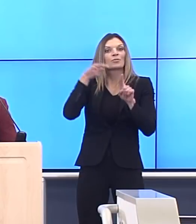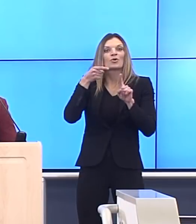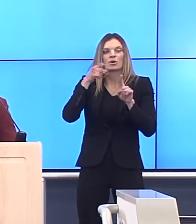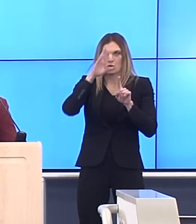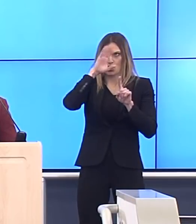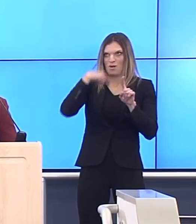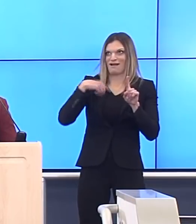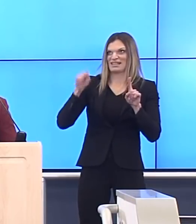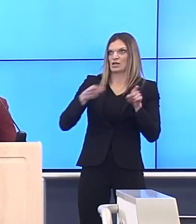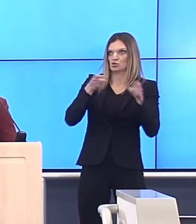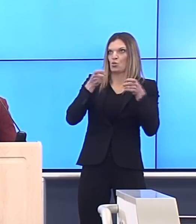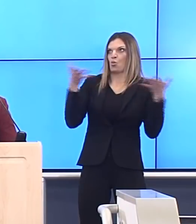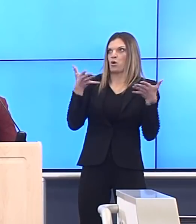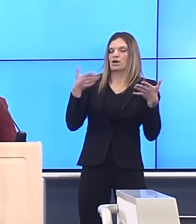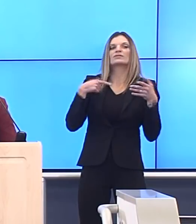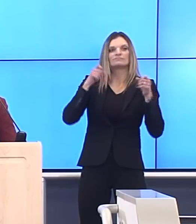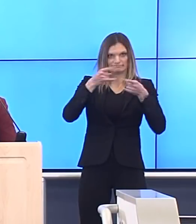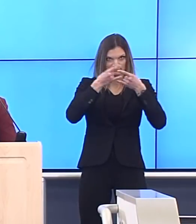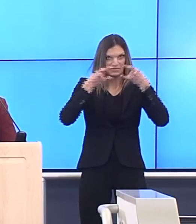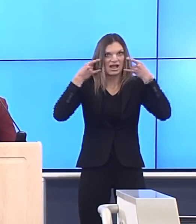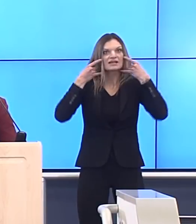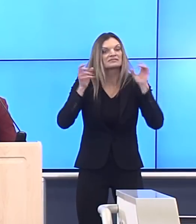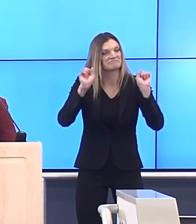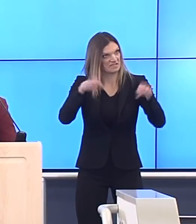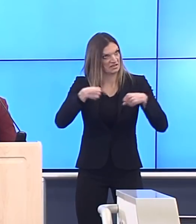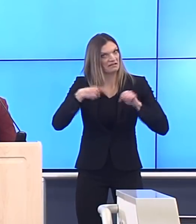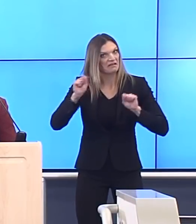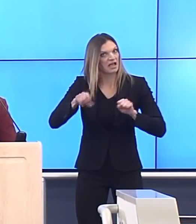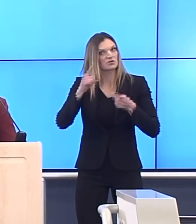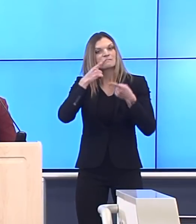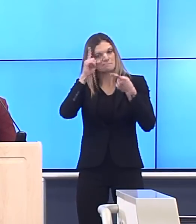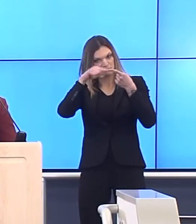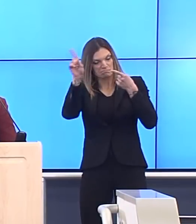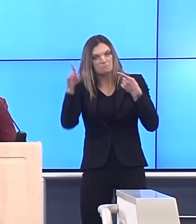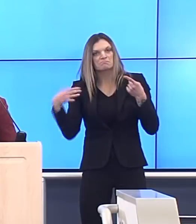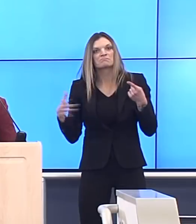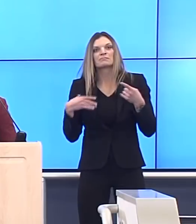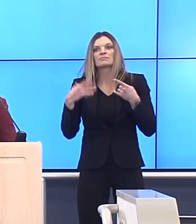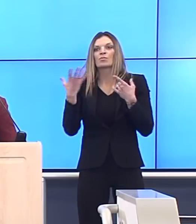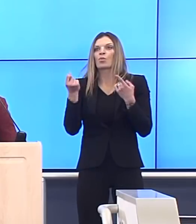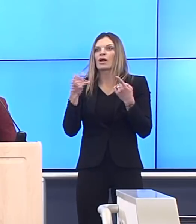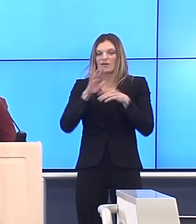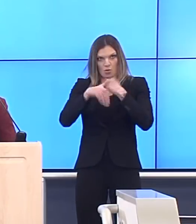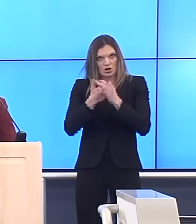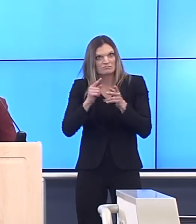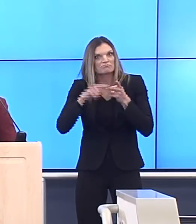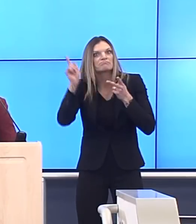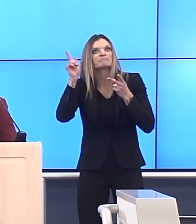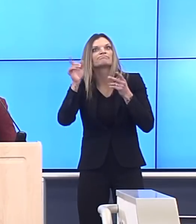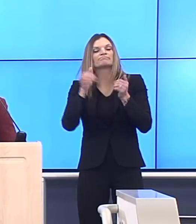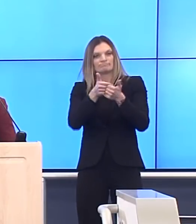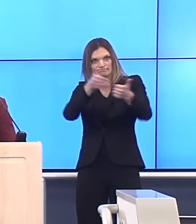BUT EVERYONE JUST NEEDS TO FOCUS ON WHAT THEY CAN DO. WEAR YOUR MASK. AVOID INDOOR GATHERINGS. IF YOU CAN